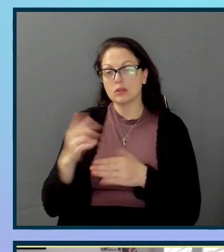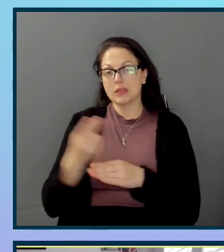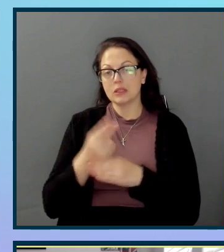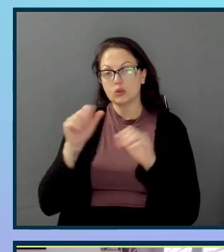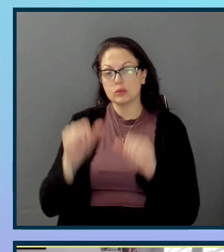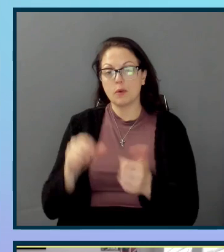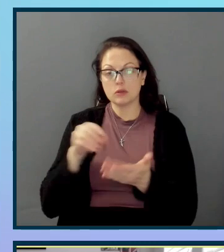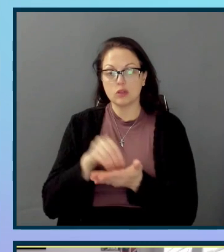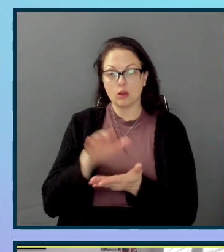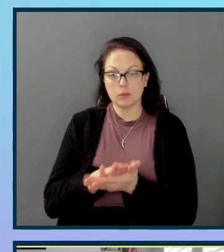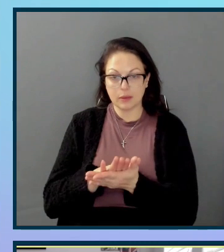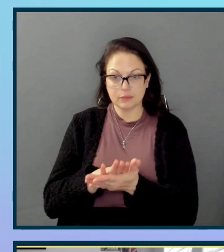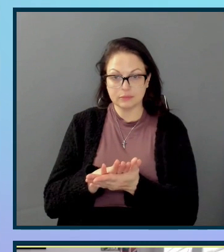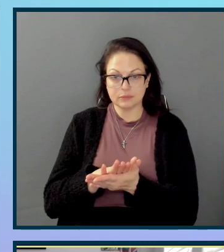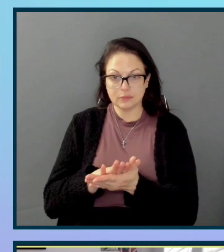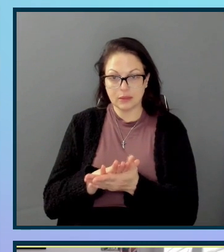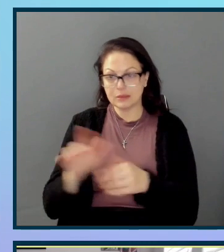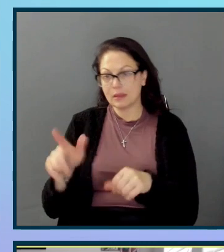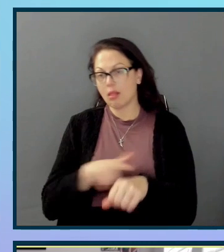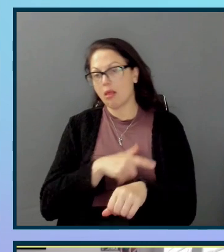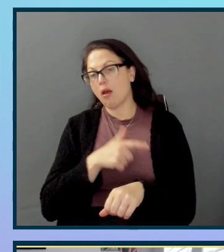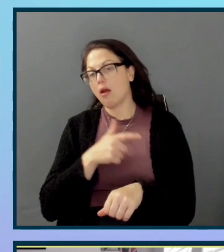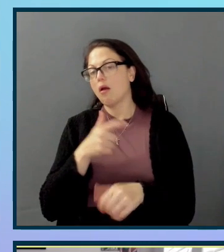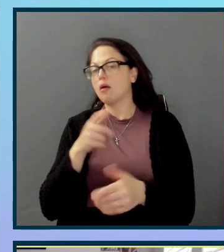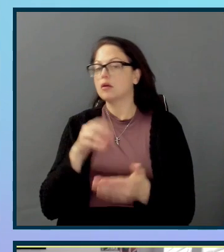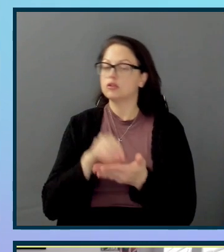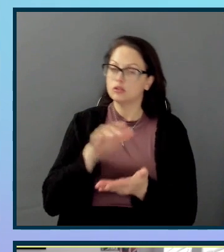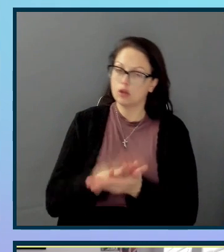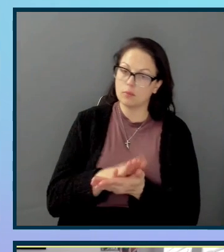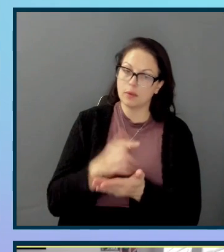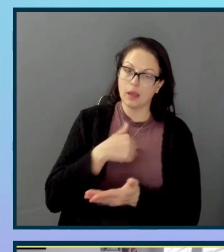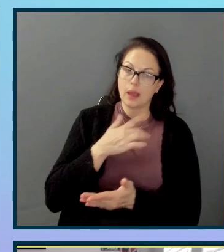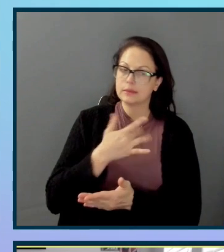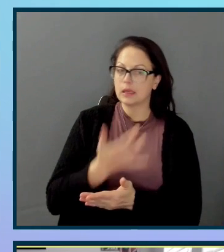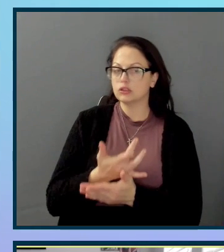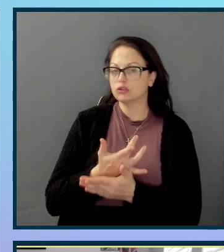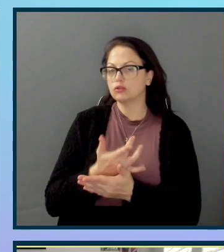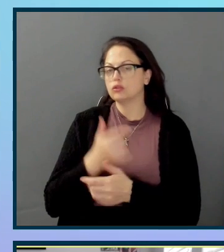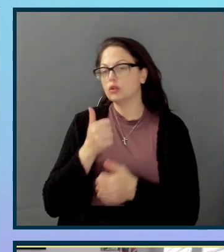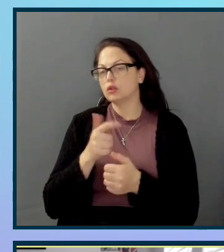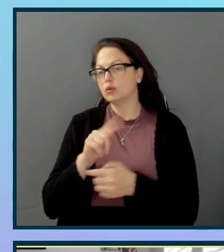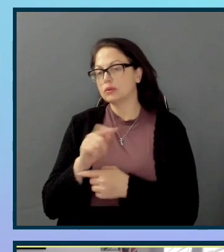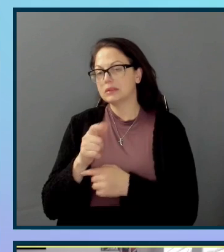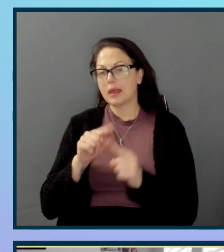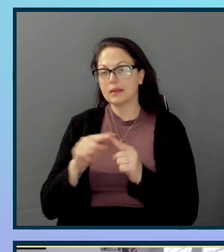It is a very long document. I tend to use text-to-speech. I run my text-to-speech at 2x speed,